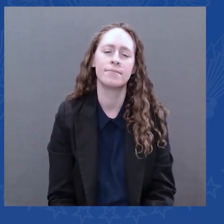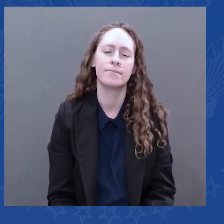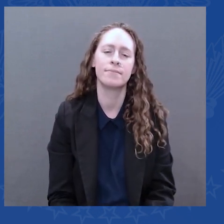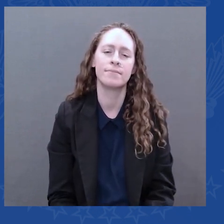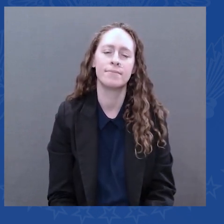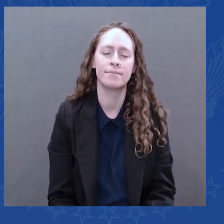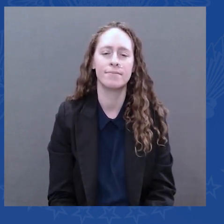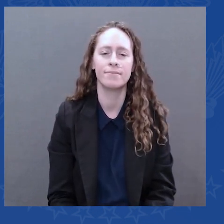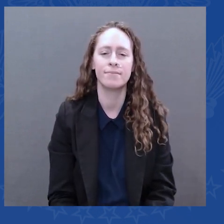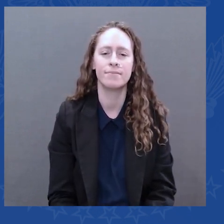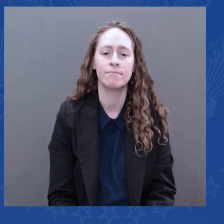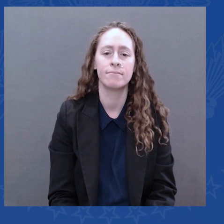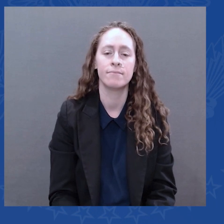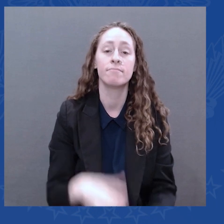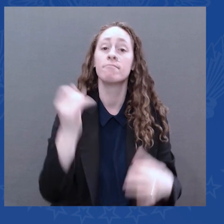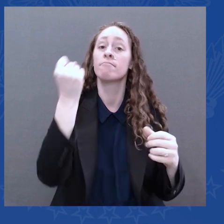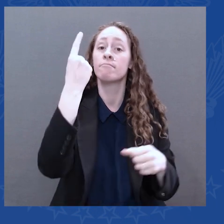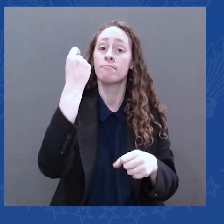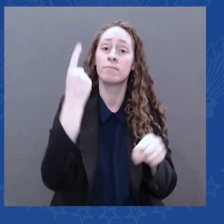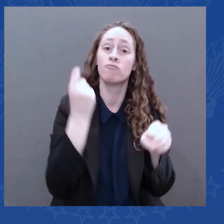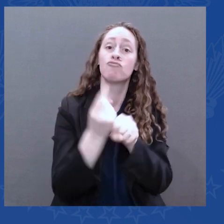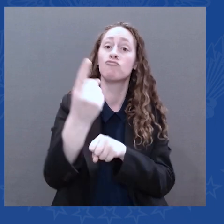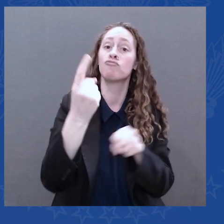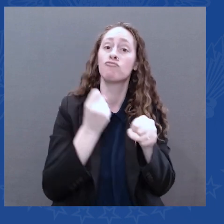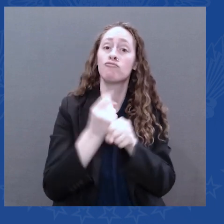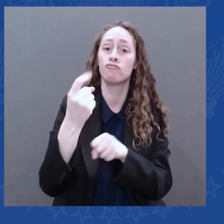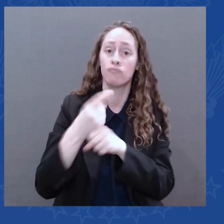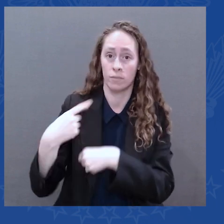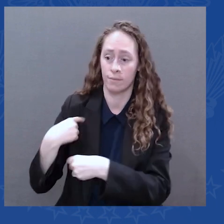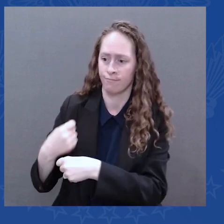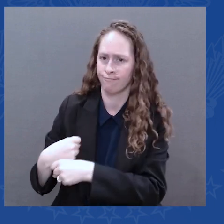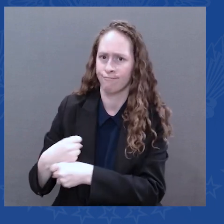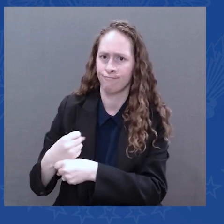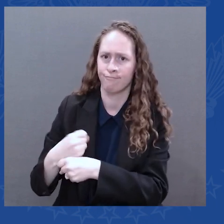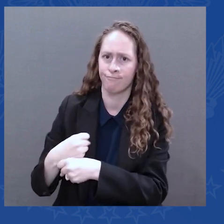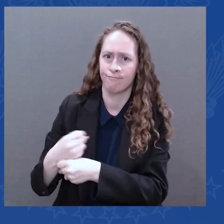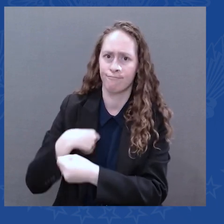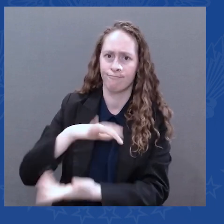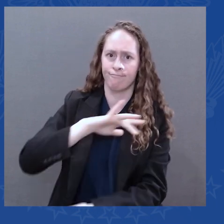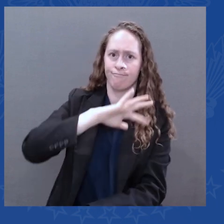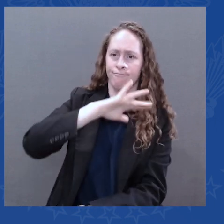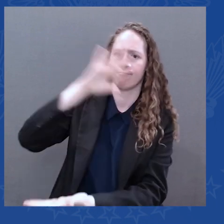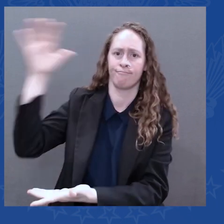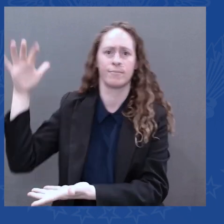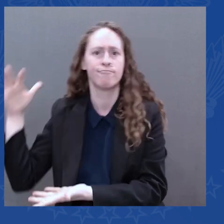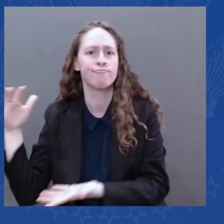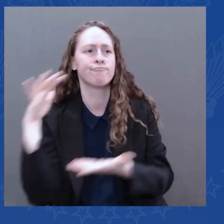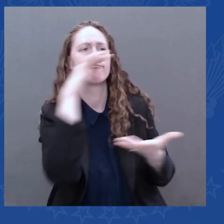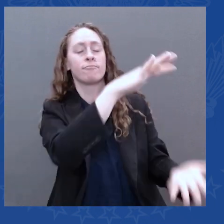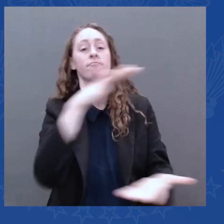from the United States annually by 2030. To accomplish this, the European Commission is going to work